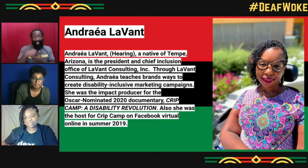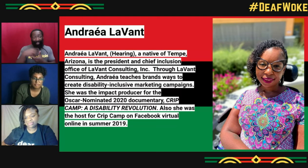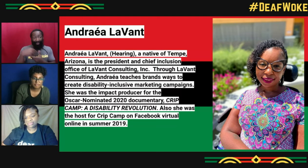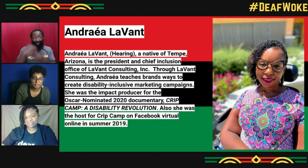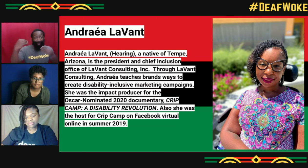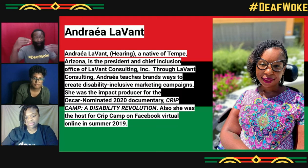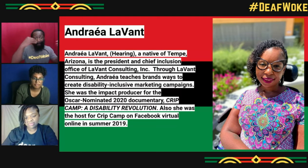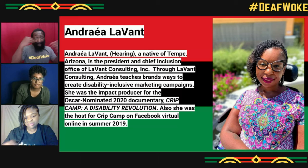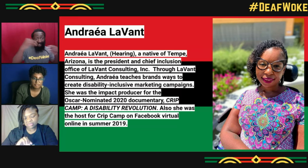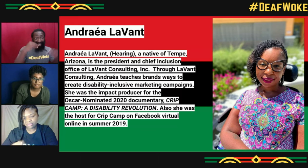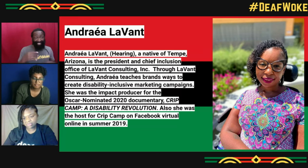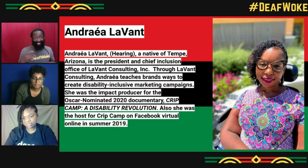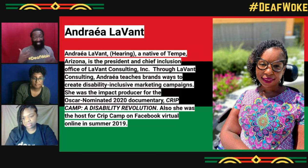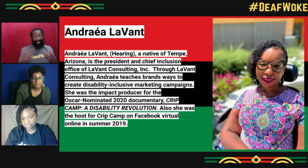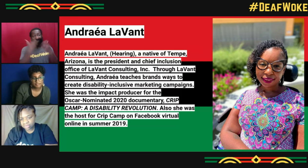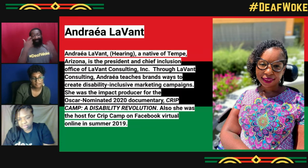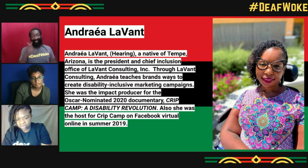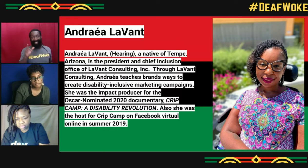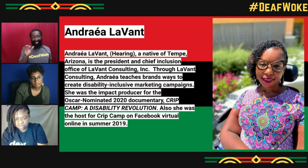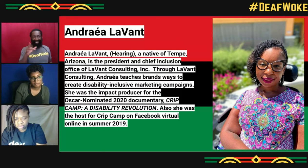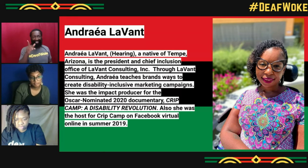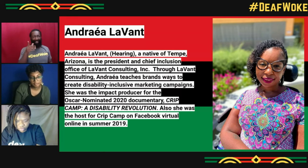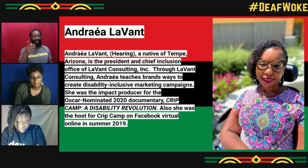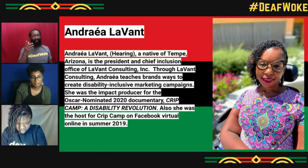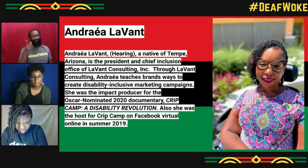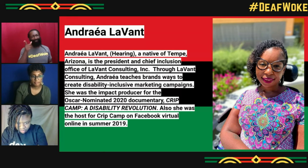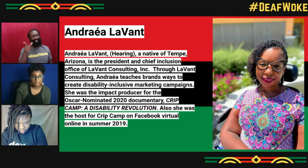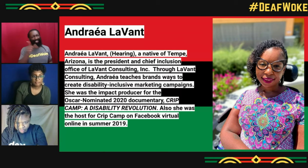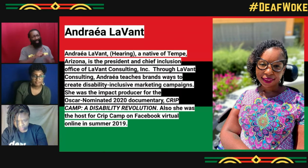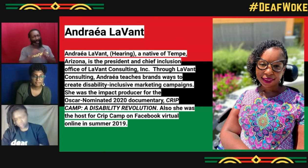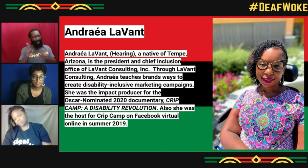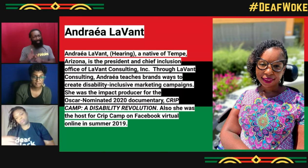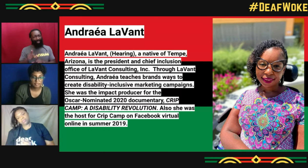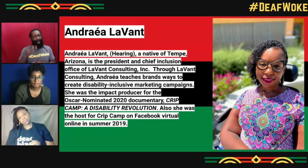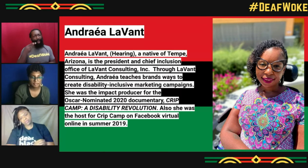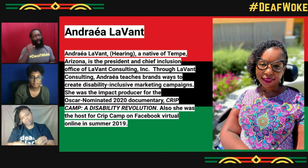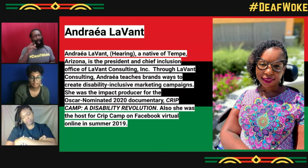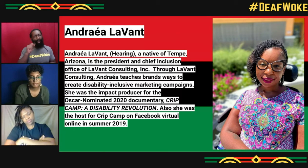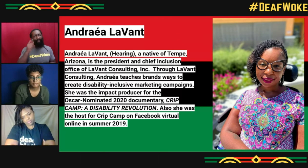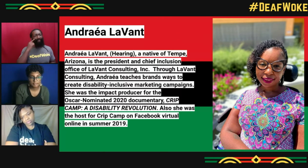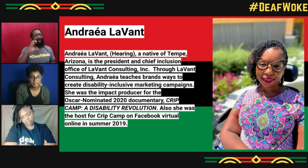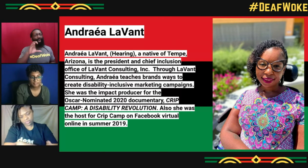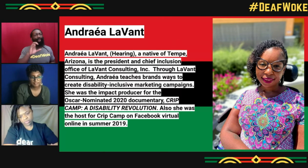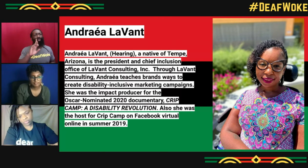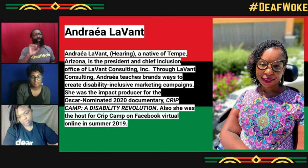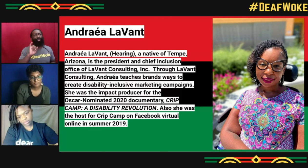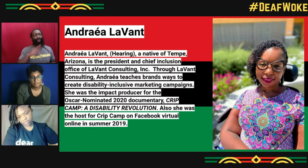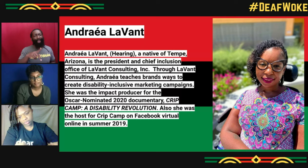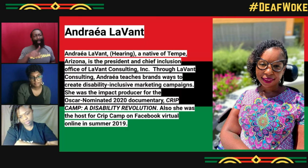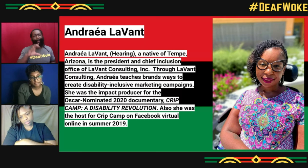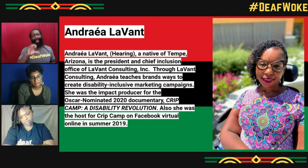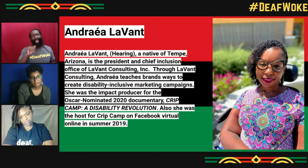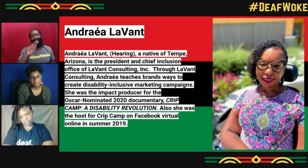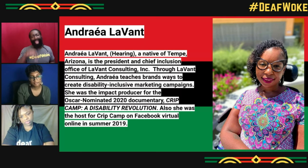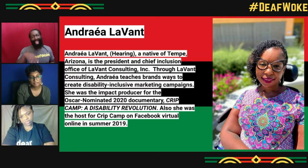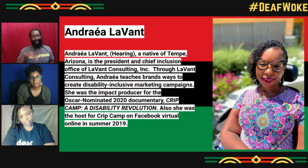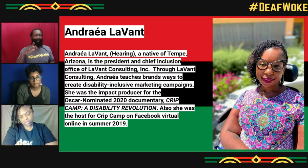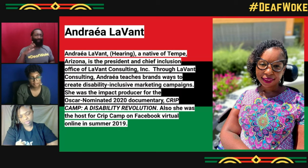Inclusion Officer, office of LaVant Counseling Incorporated. Through LaVant Counseling Andraea teaches brands ways